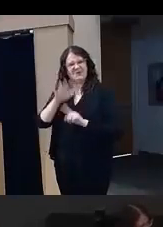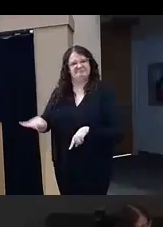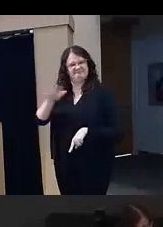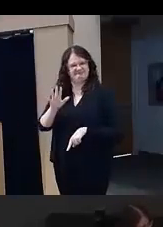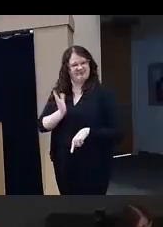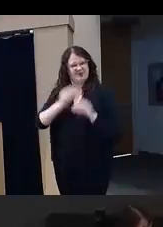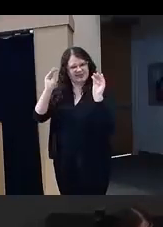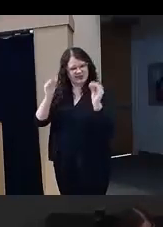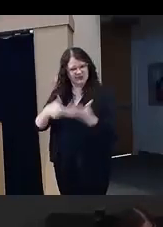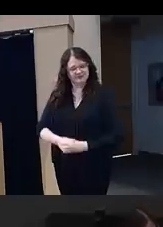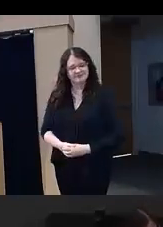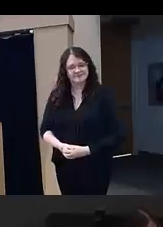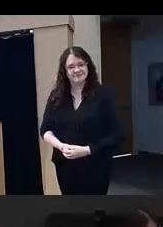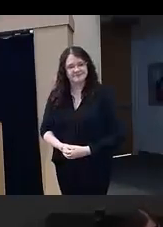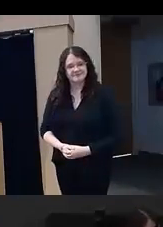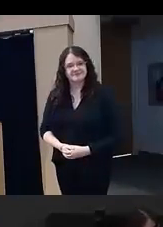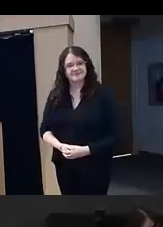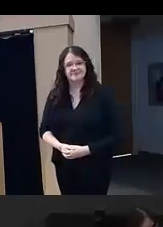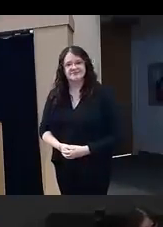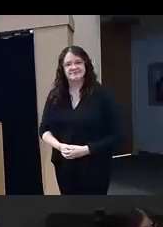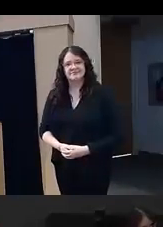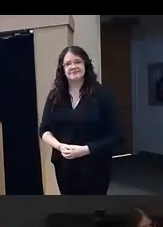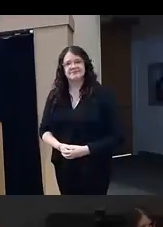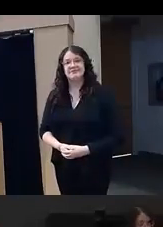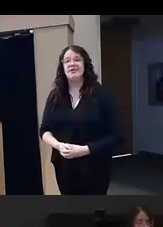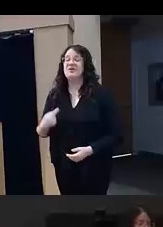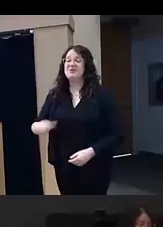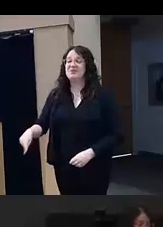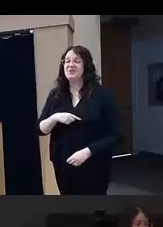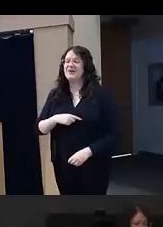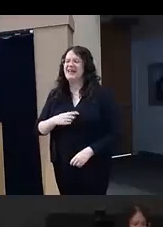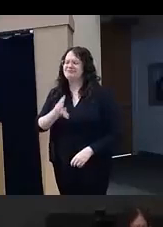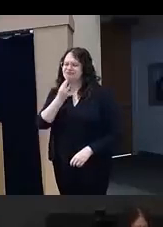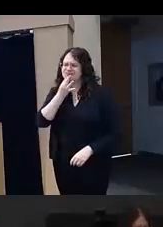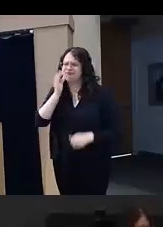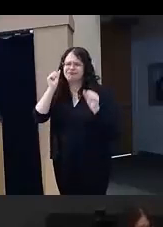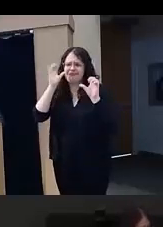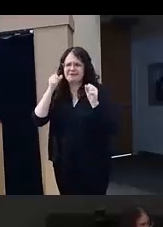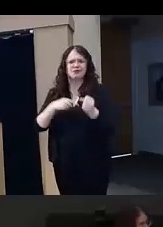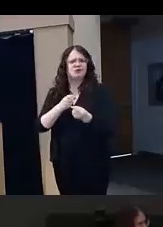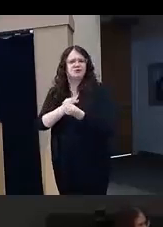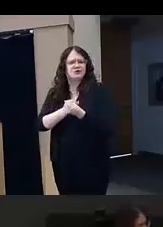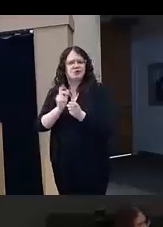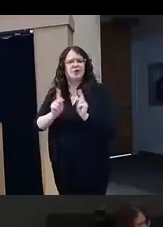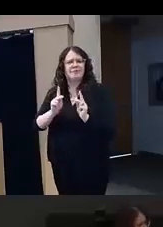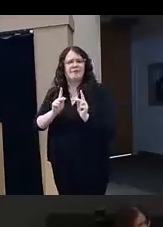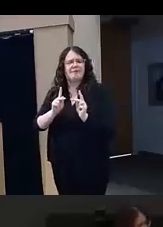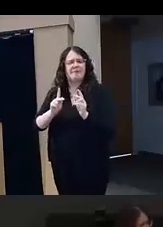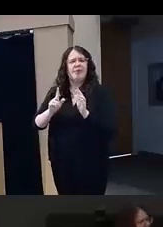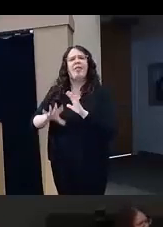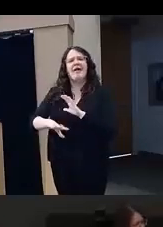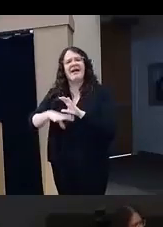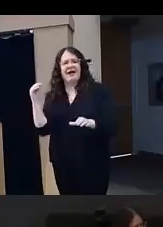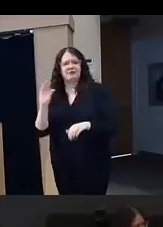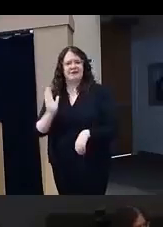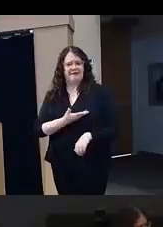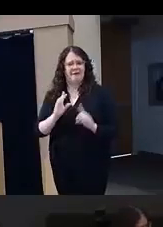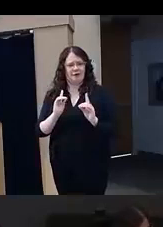and we do amazing job of supporting people outside of Department outside of our program